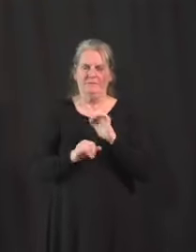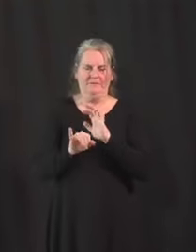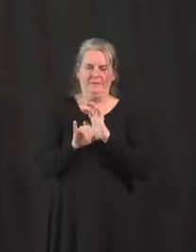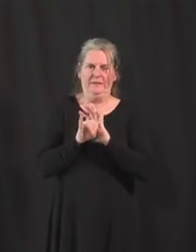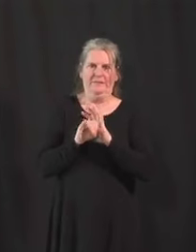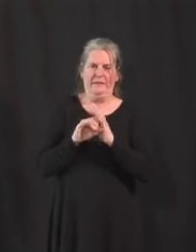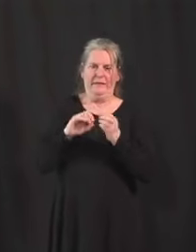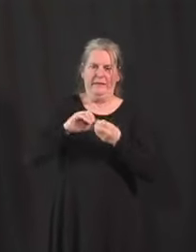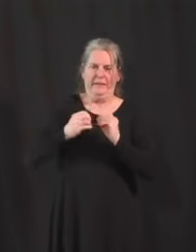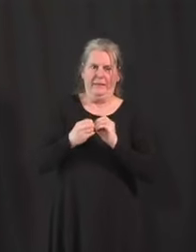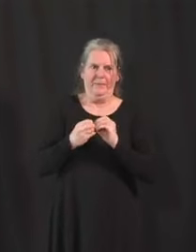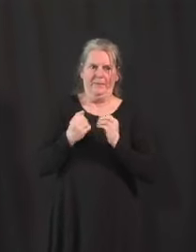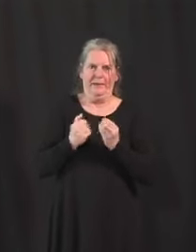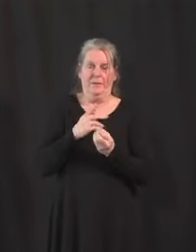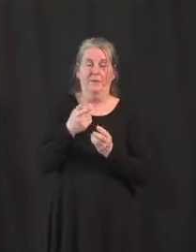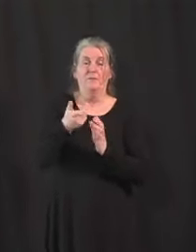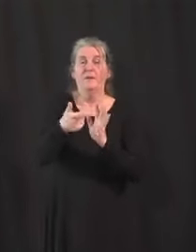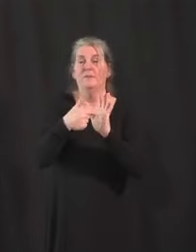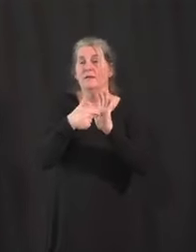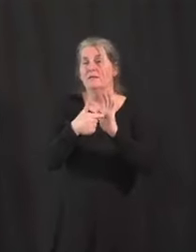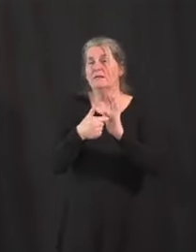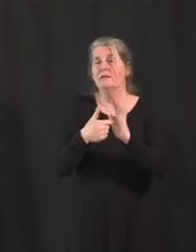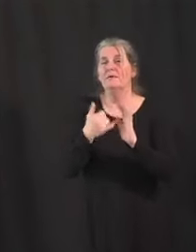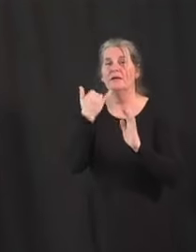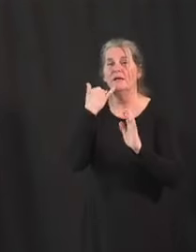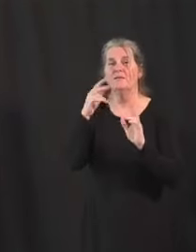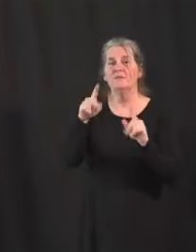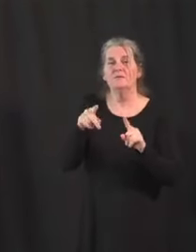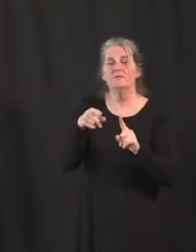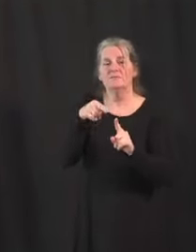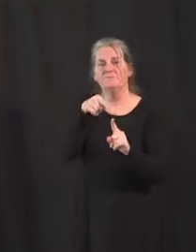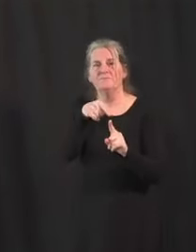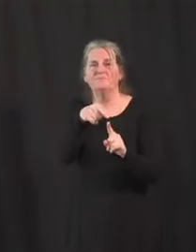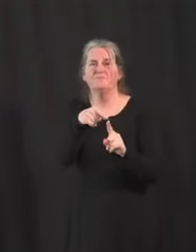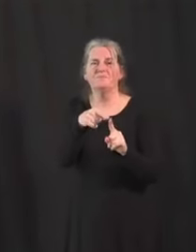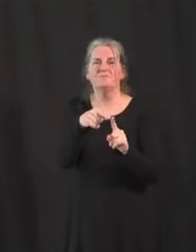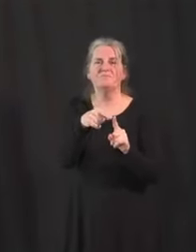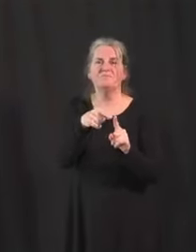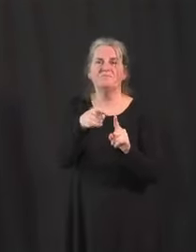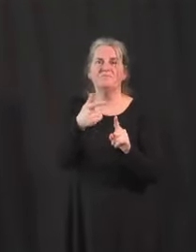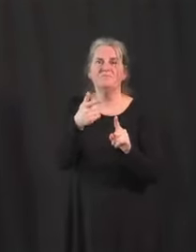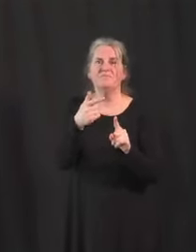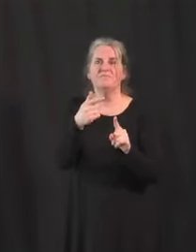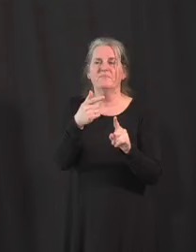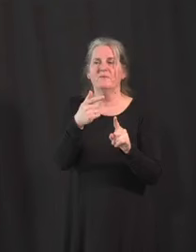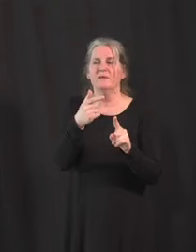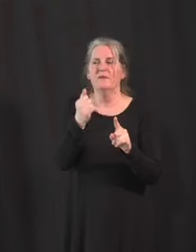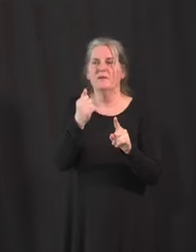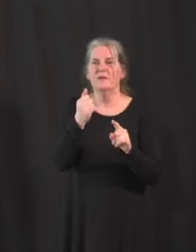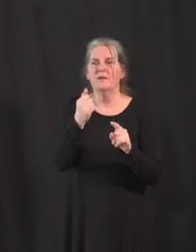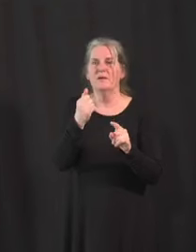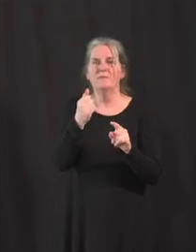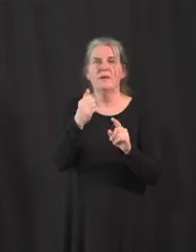ONE EXAMPLE WOULD BE IF IT WAS A LARGE SEASON FOR THE MUSHROOM INDUSTRY, FOR EXAMPLE,